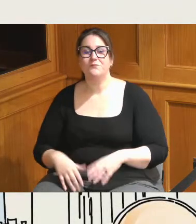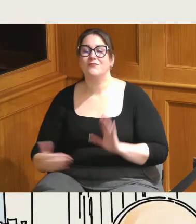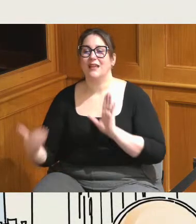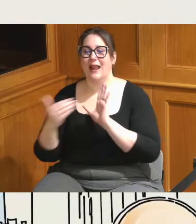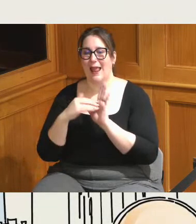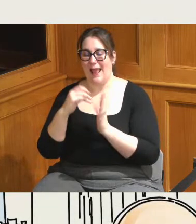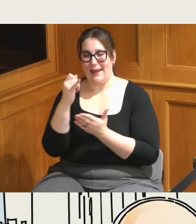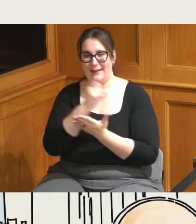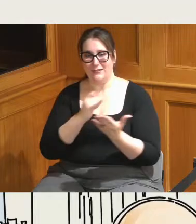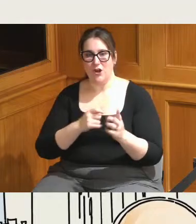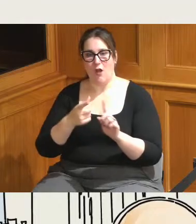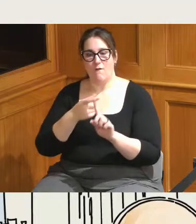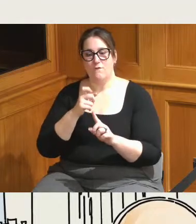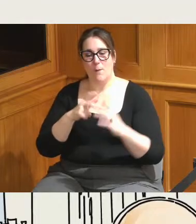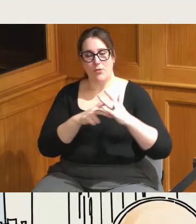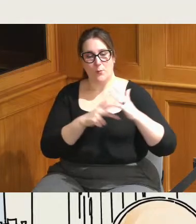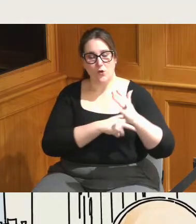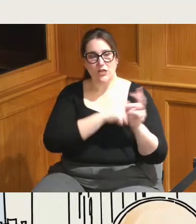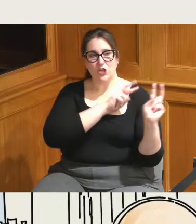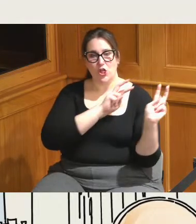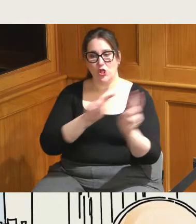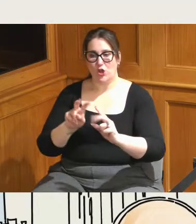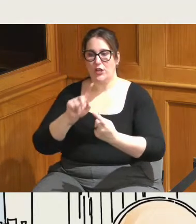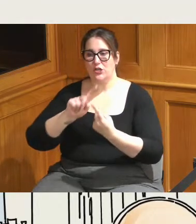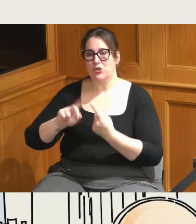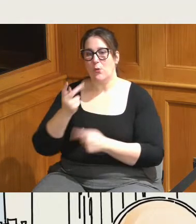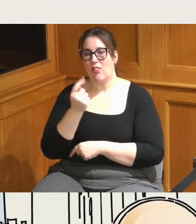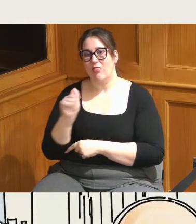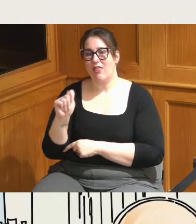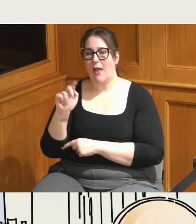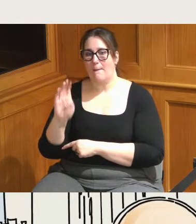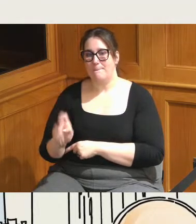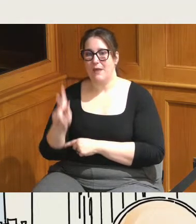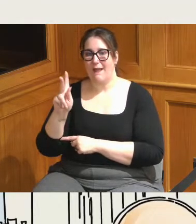Robing Bridge looking back towards the banks looks at that illustrated concept of a stepped skyline